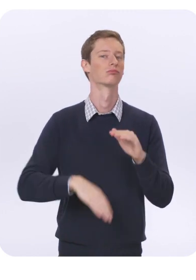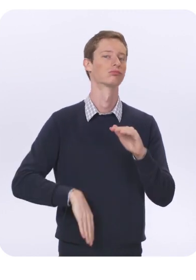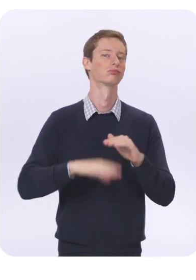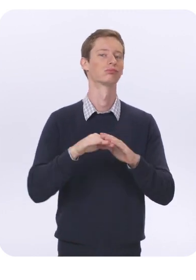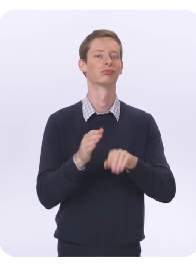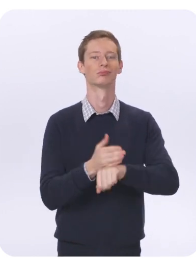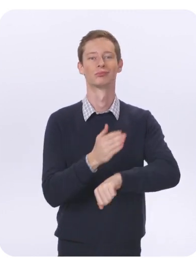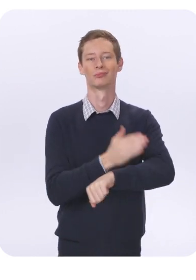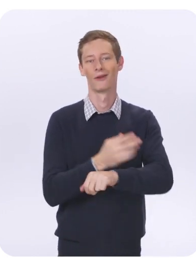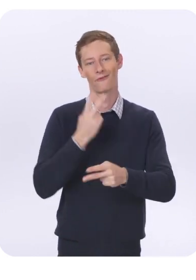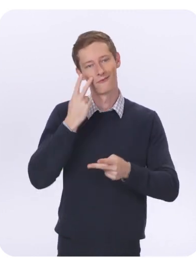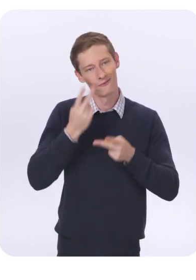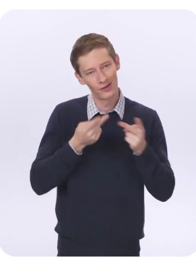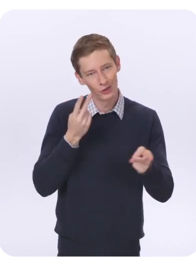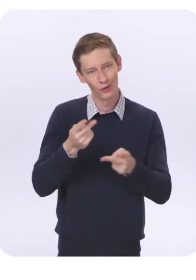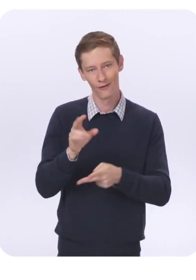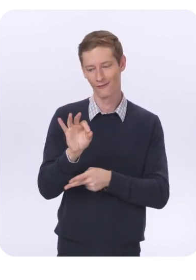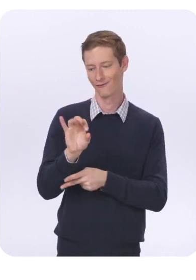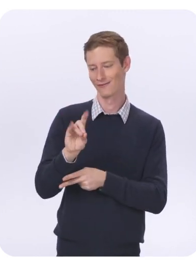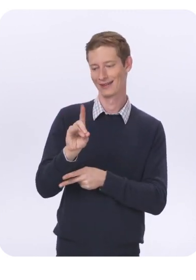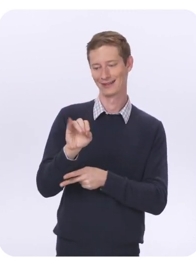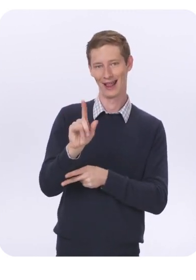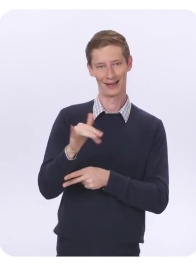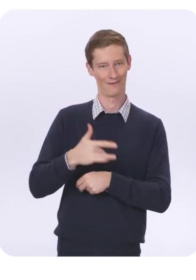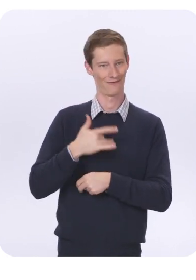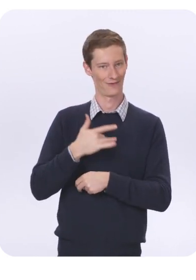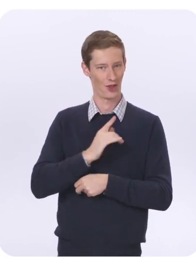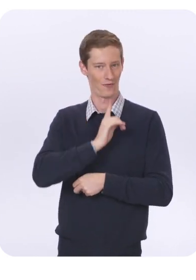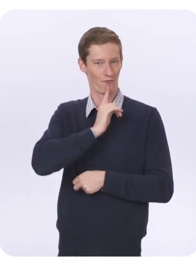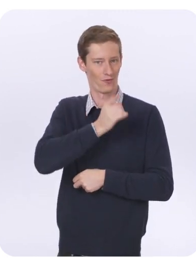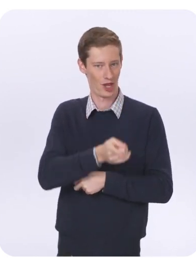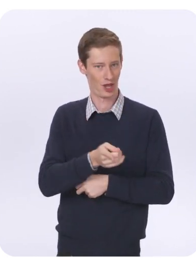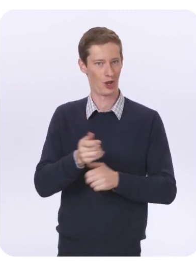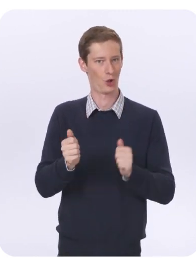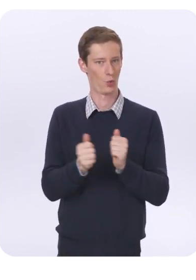post-processing techniques and content such as post-processing passes.